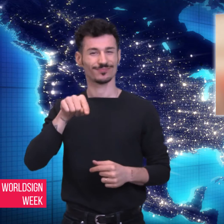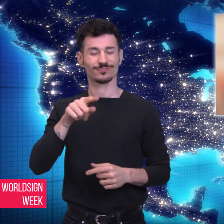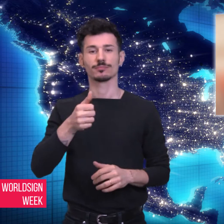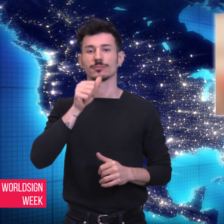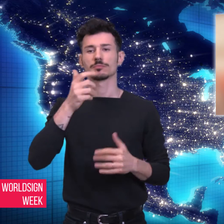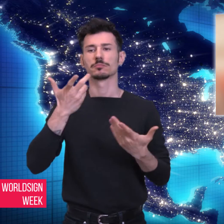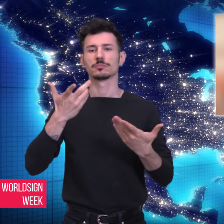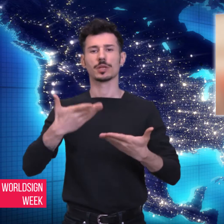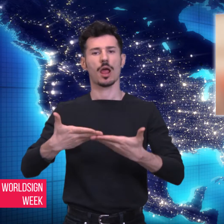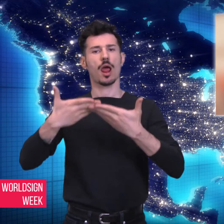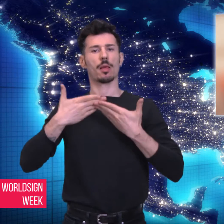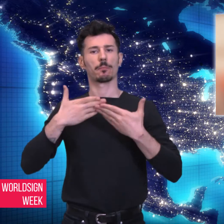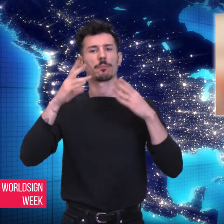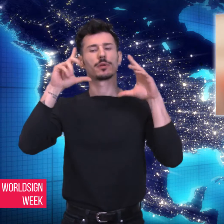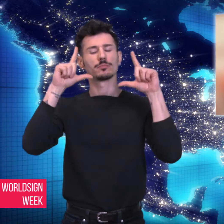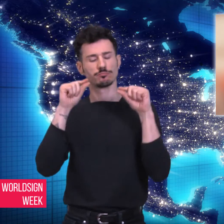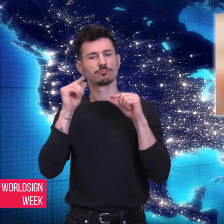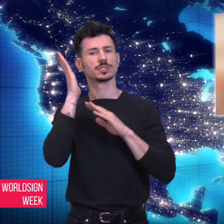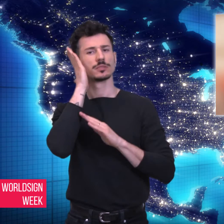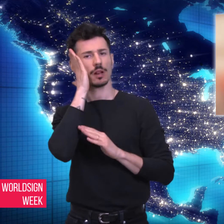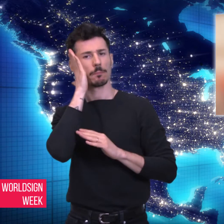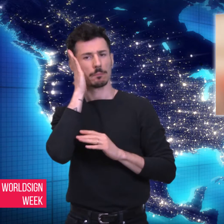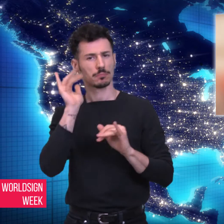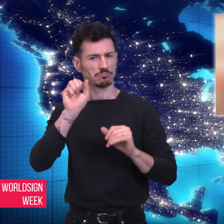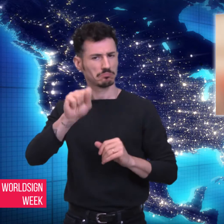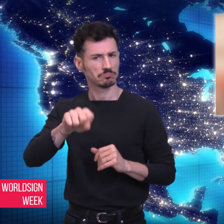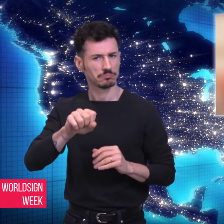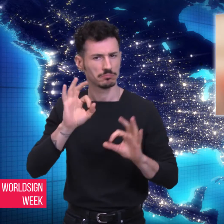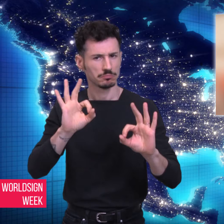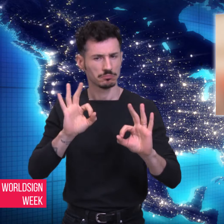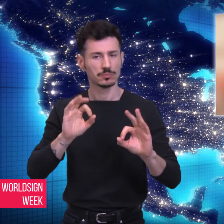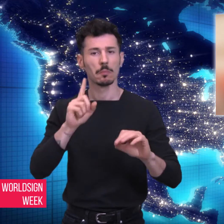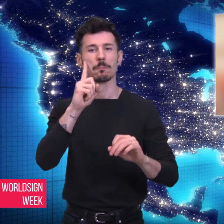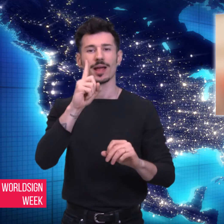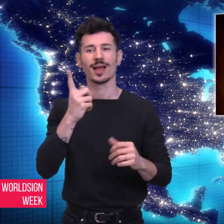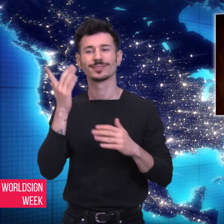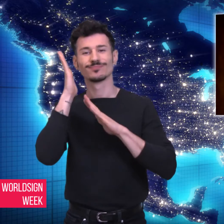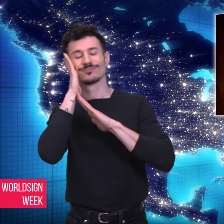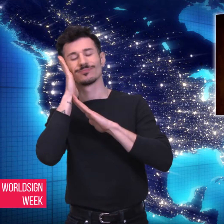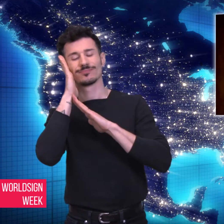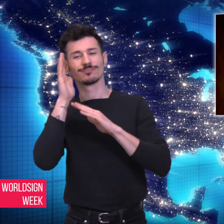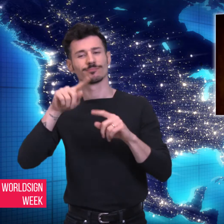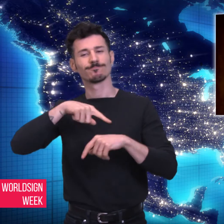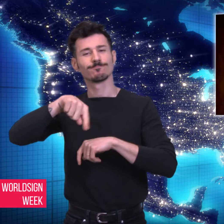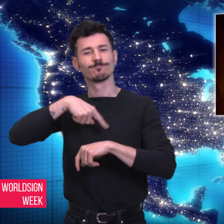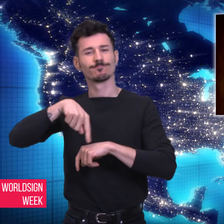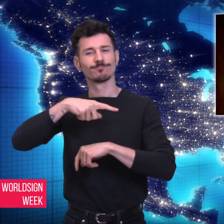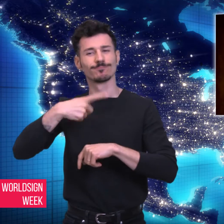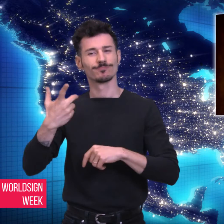morning. Another myth about sleep is that TV would help